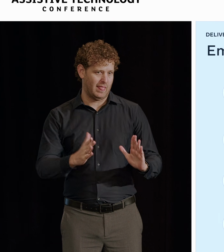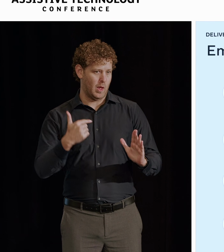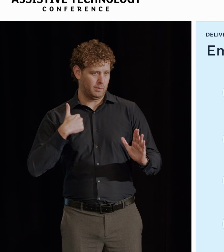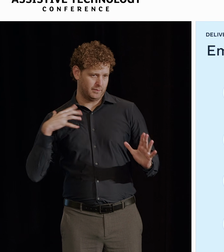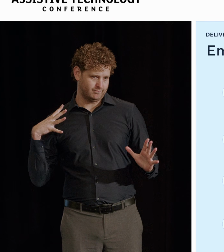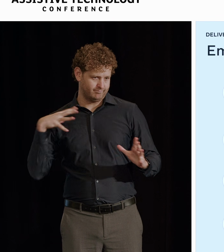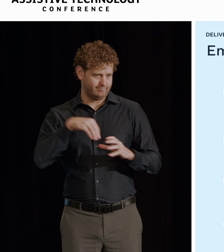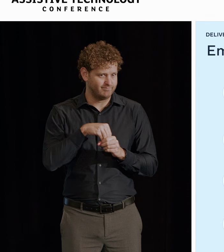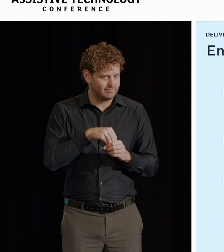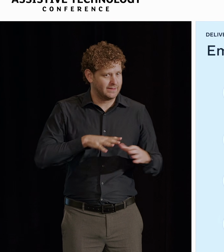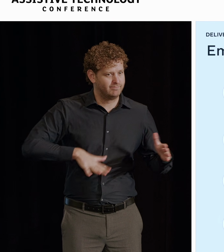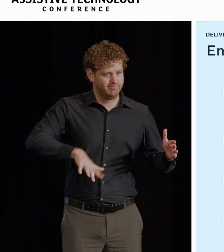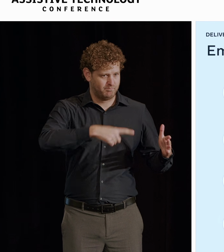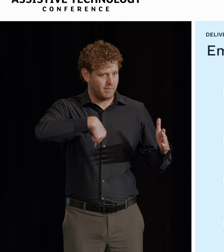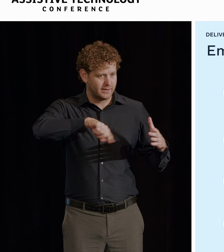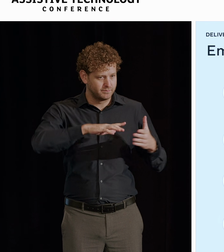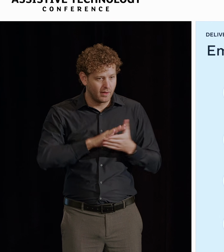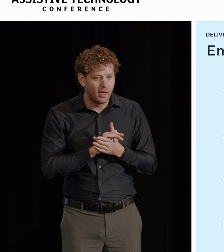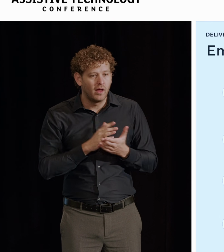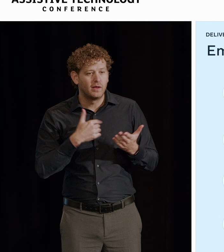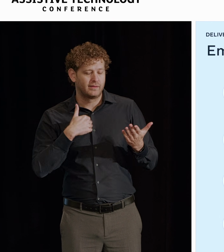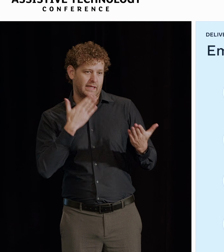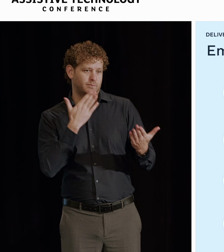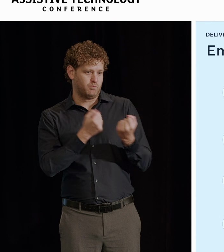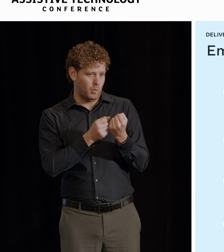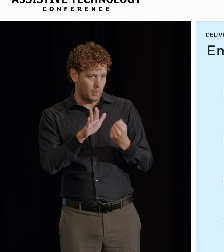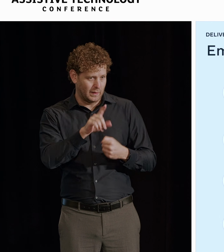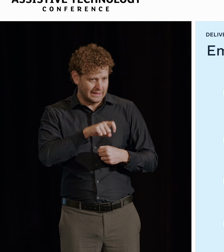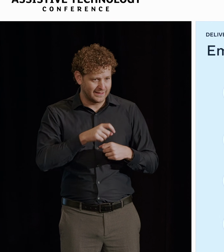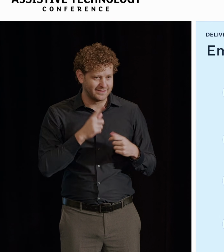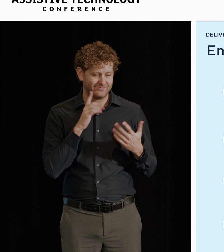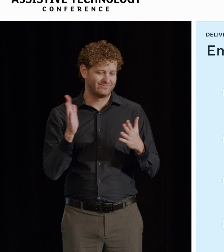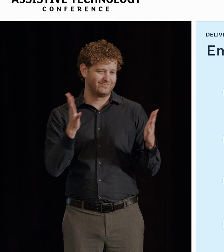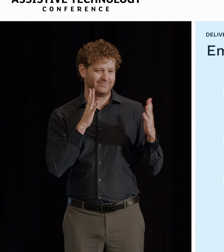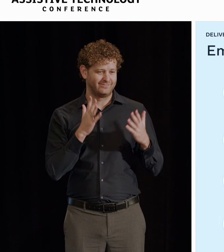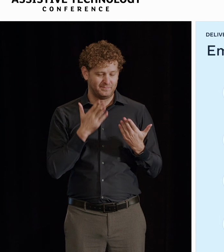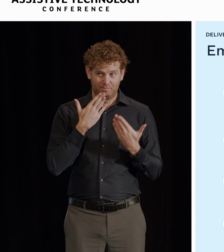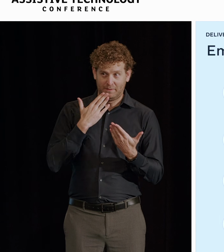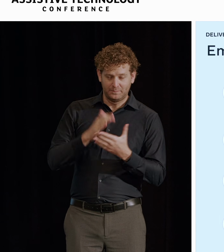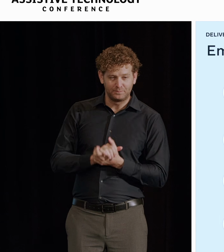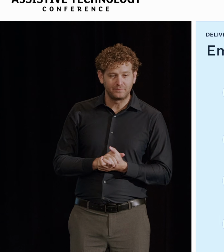So we have been, thank you. So we have been busy,